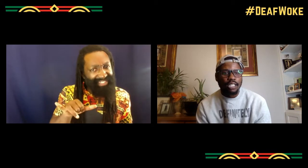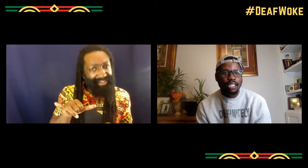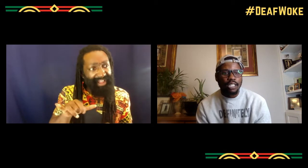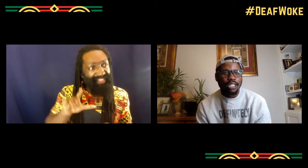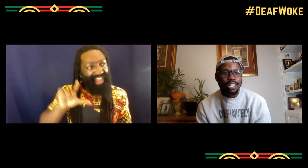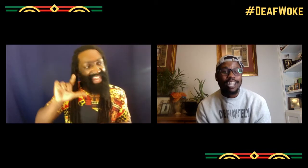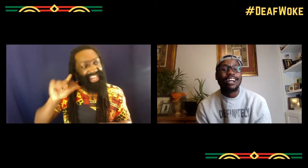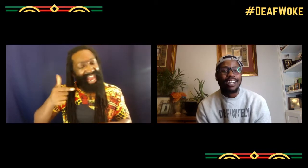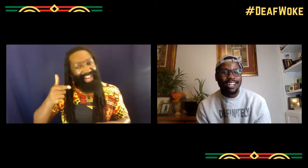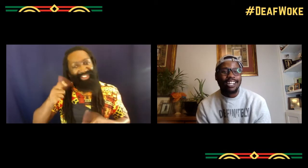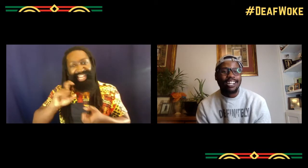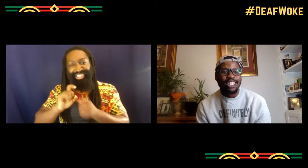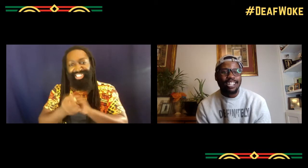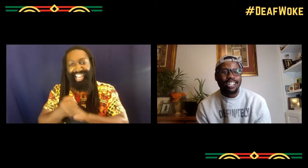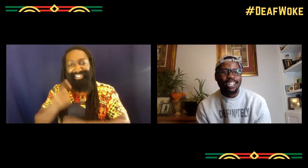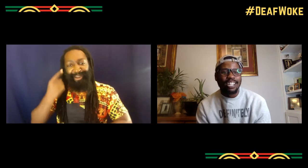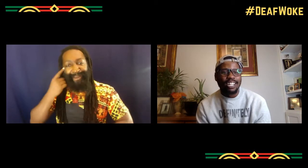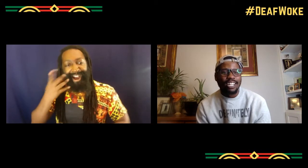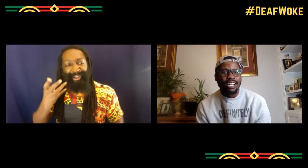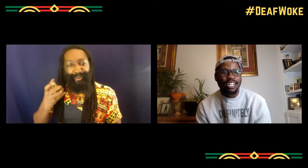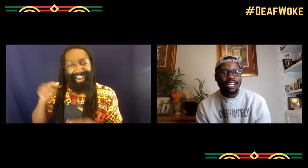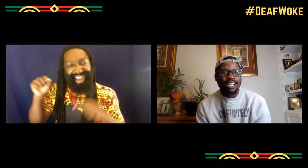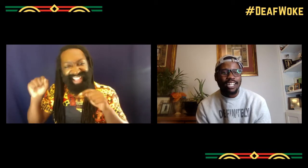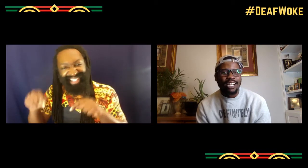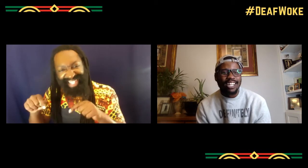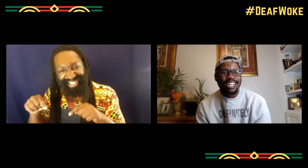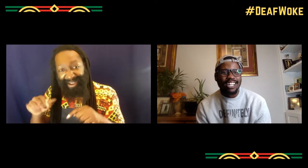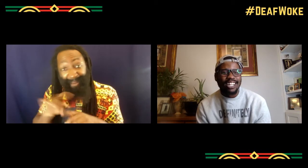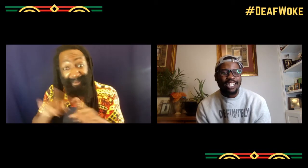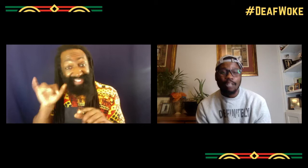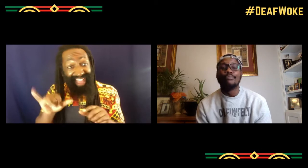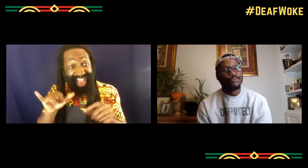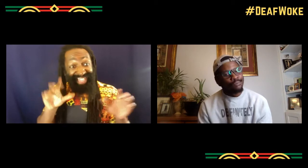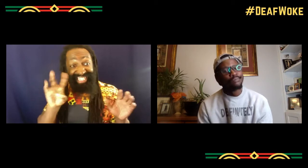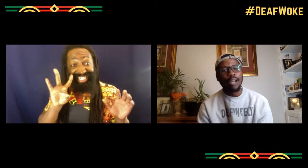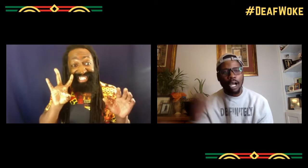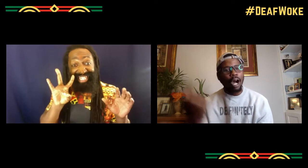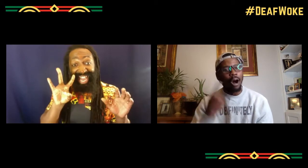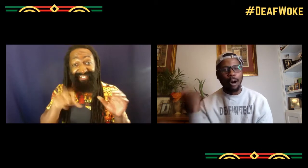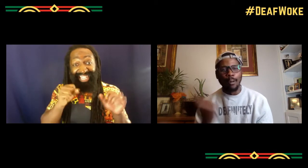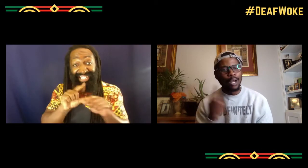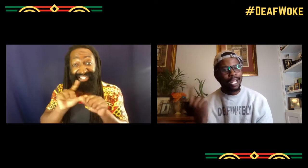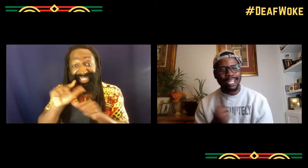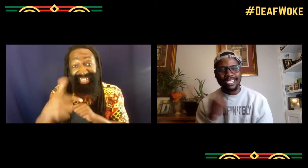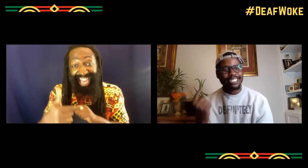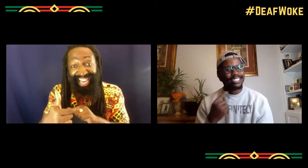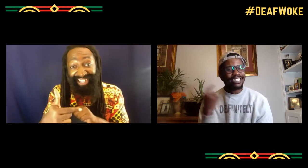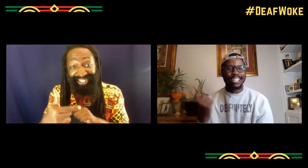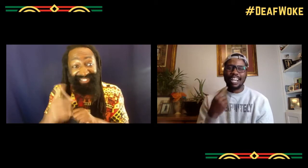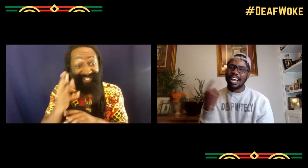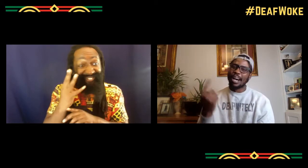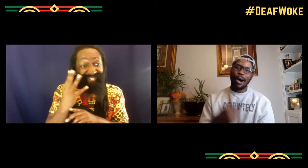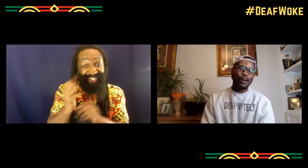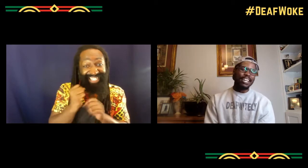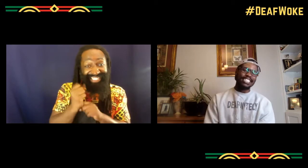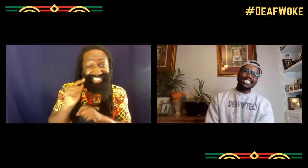I thought it's supposed to be a certain way. And then they changed their mind and it'd be like that, and then. Always.